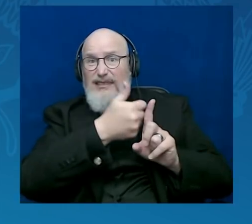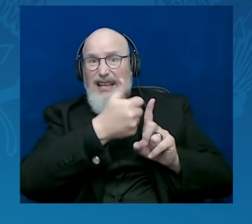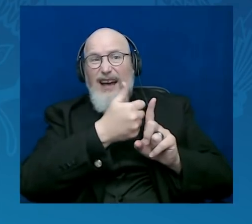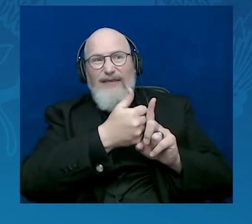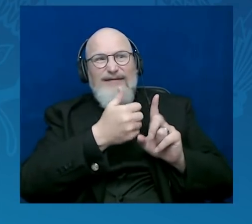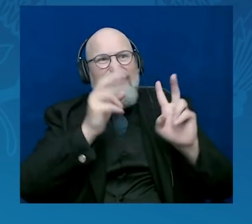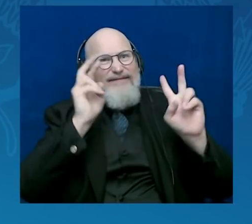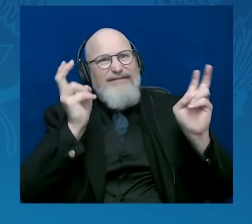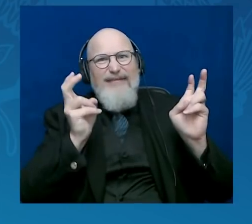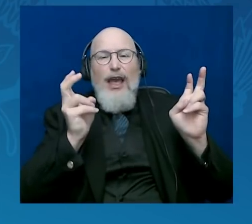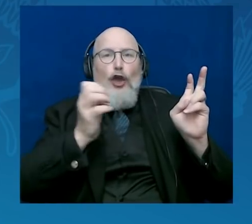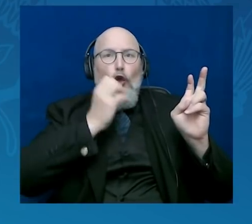we're actually quite powerless.